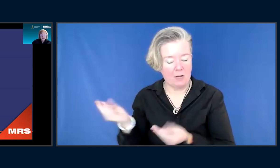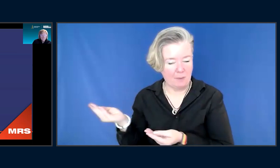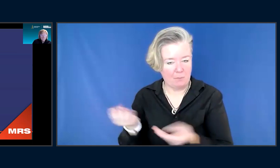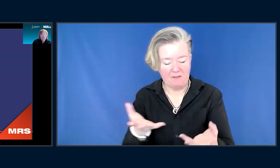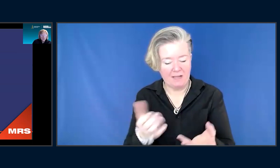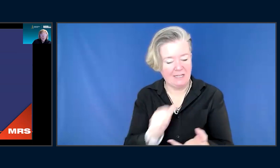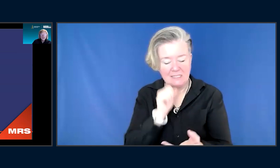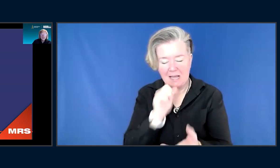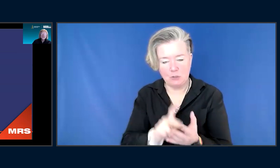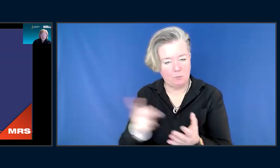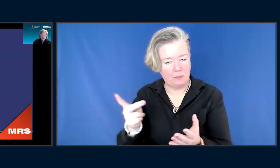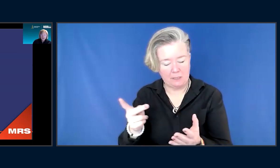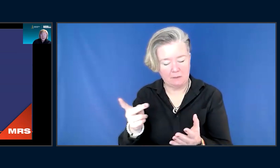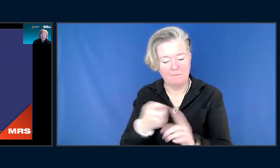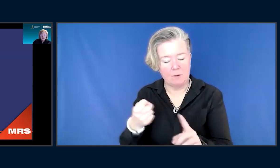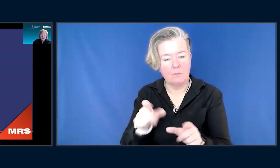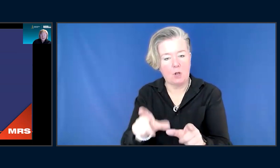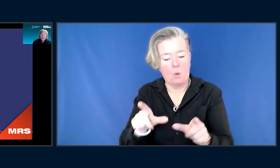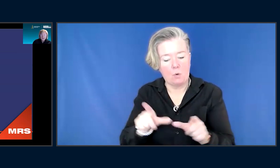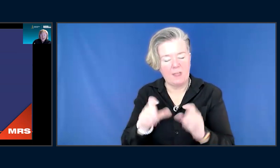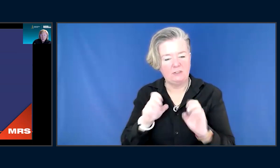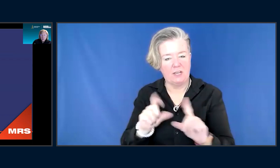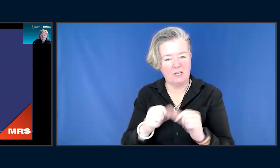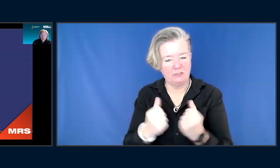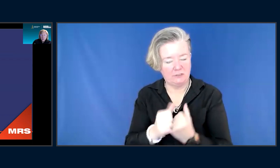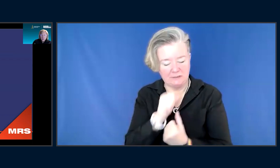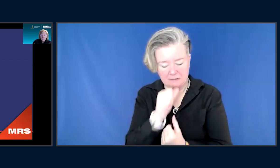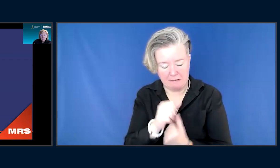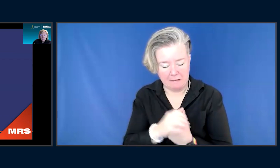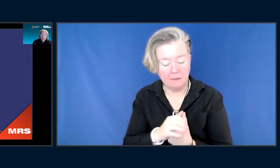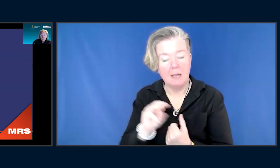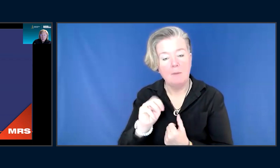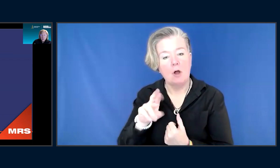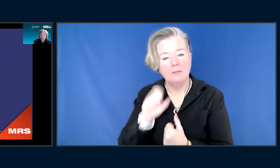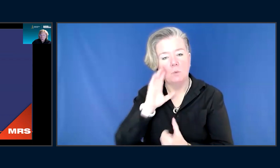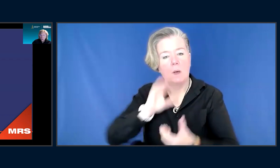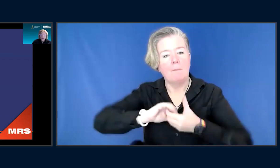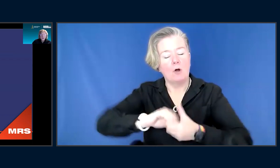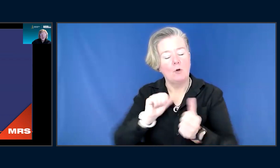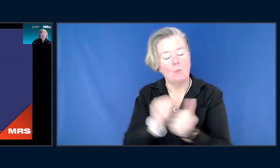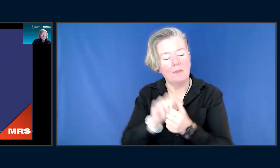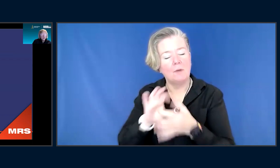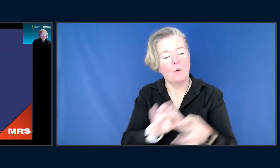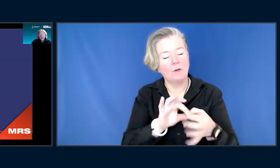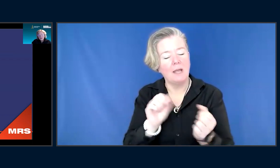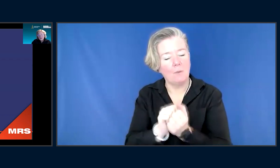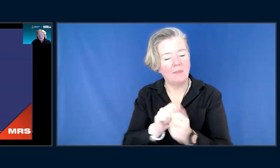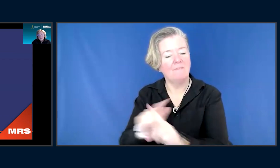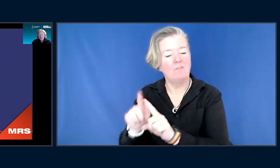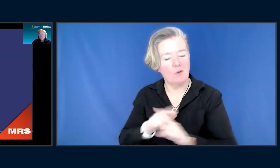already being provided by the local education agencies. MRS also partners with and coordinates